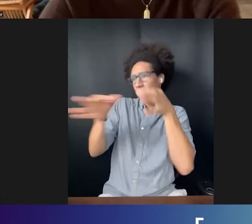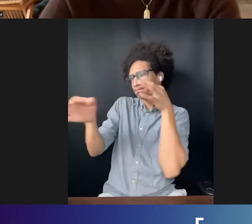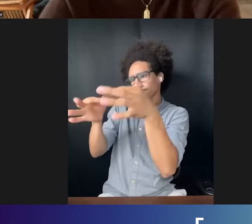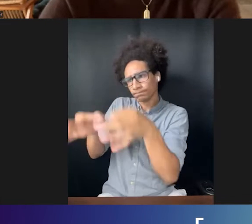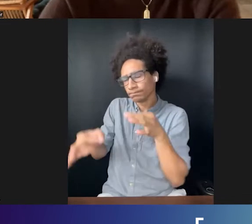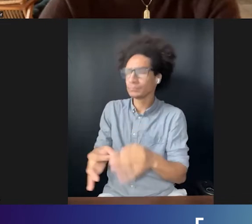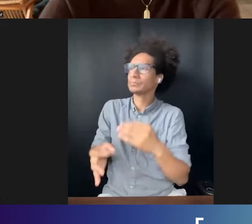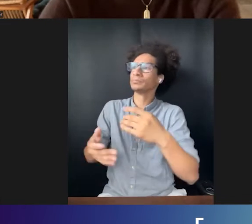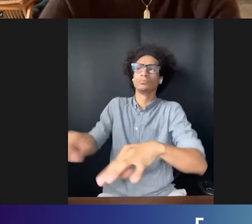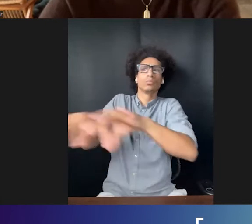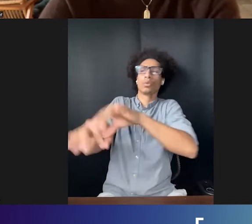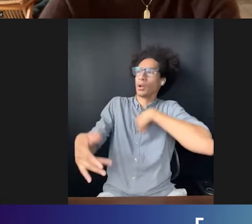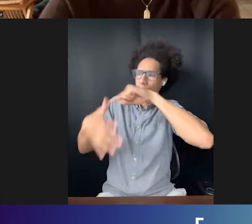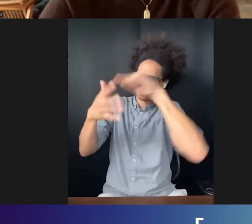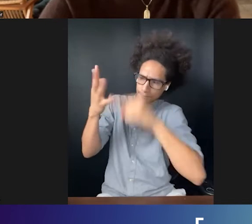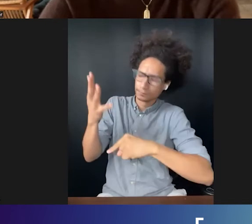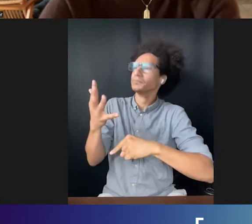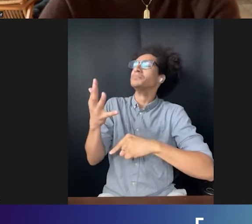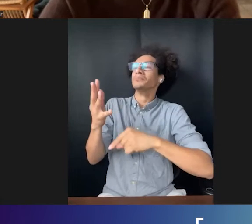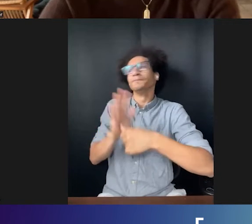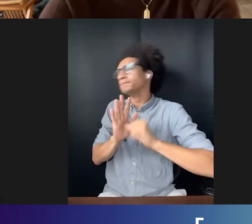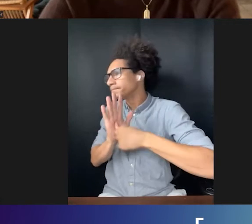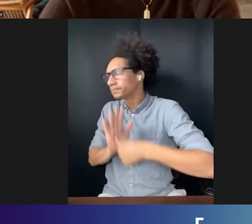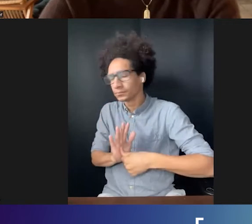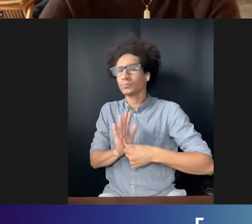potential partners for, you know, where they stand, like I like these days,